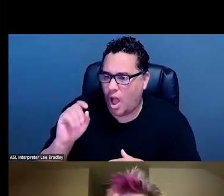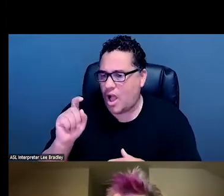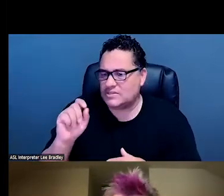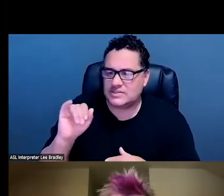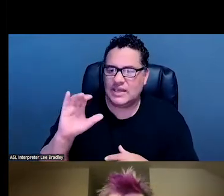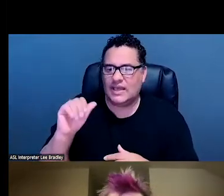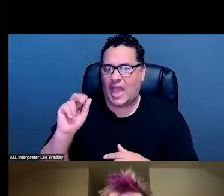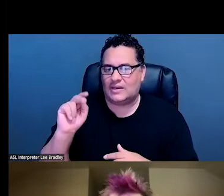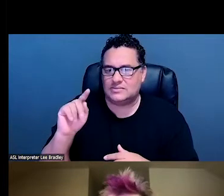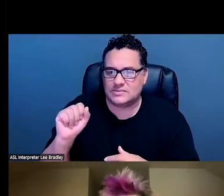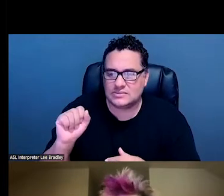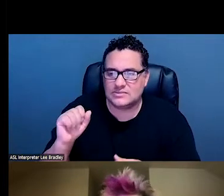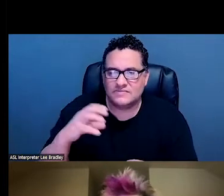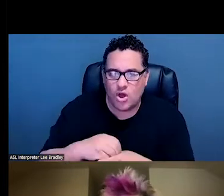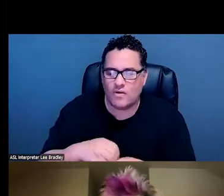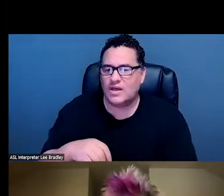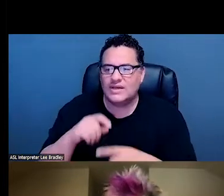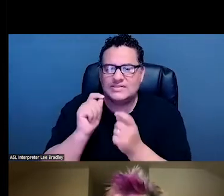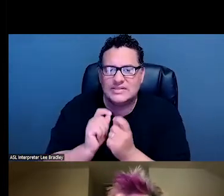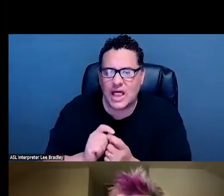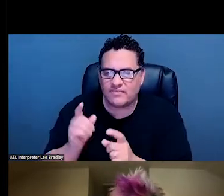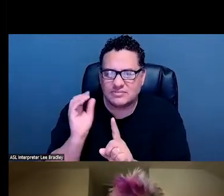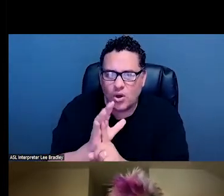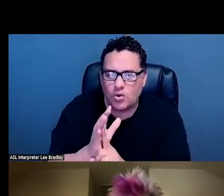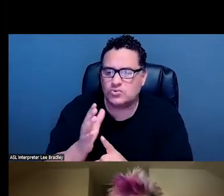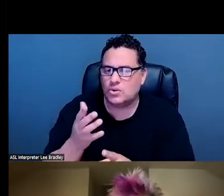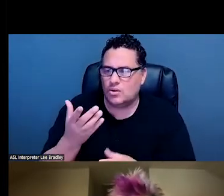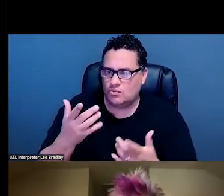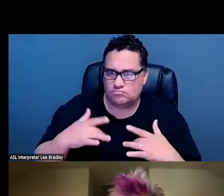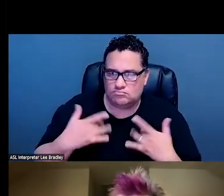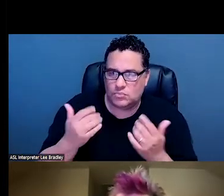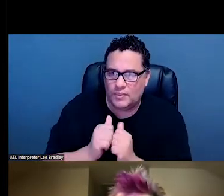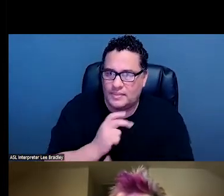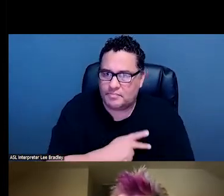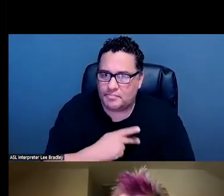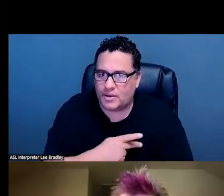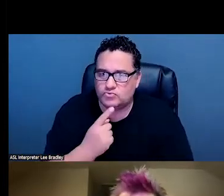THE DETAILS OF THE EXPOSURE, WHAT IS STATUS OF THE PATIENT RIGHT NOW. AND THEN THE SPECIALIST LOOKS